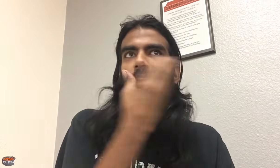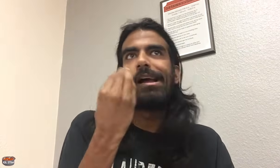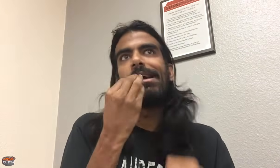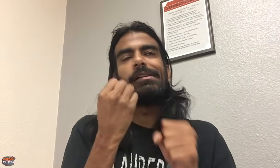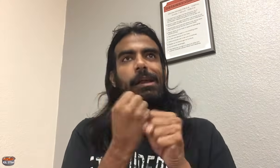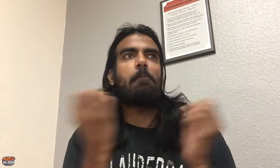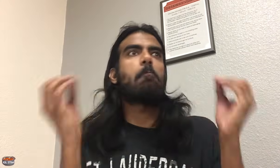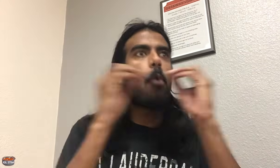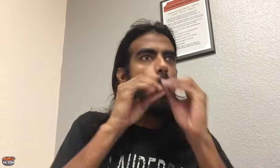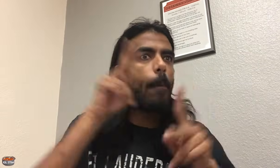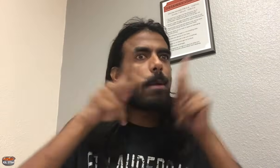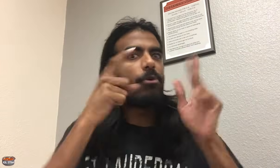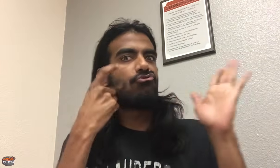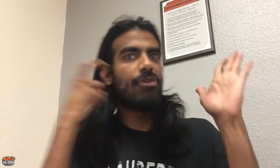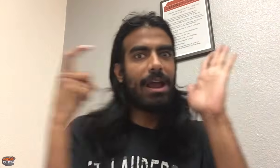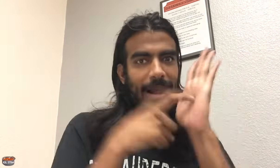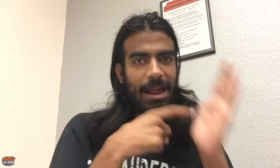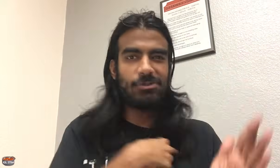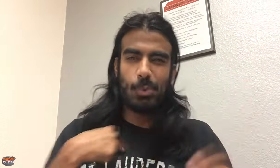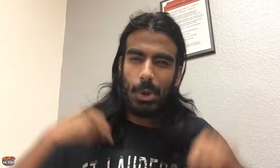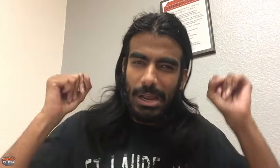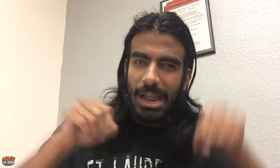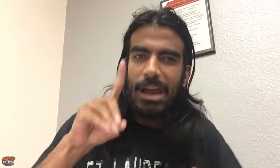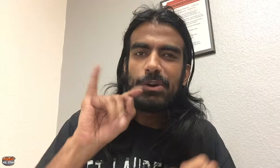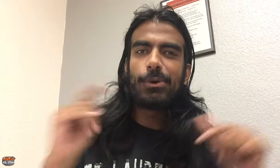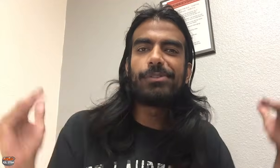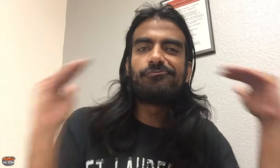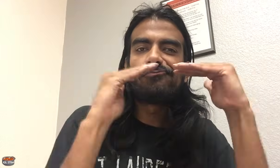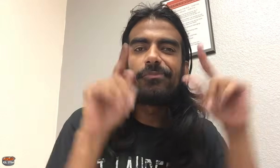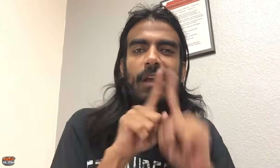we are getting there. It just makes even more people be able to recognize